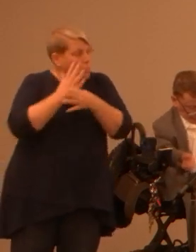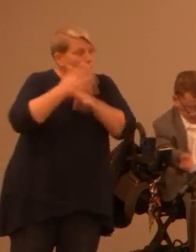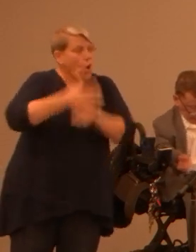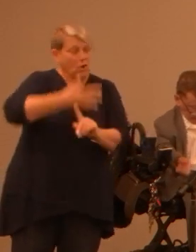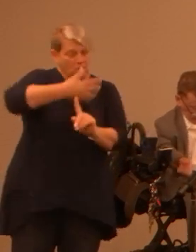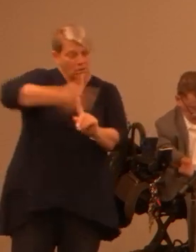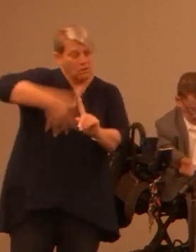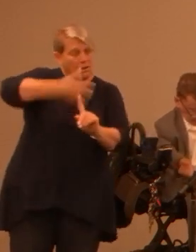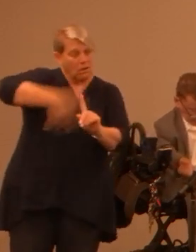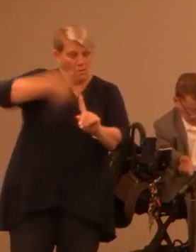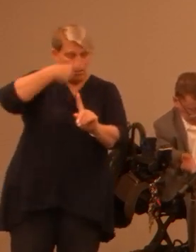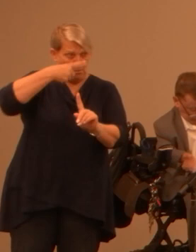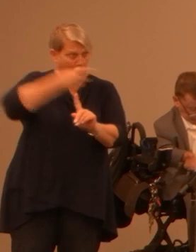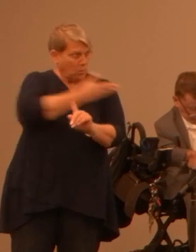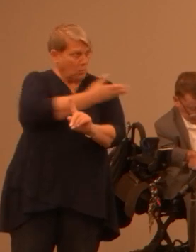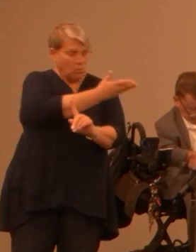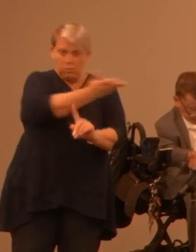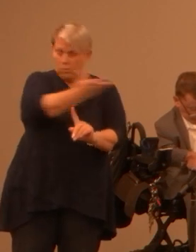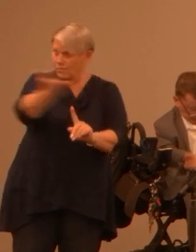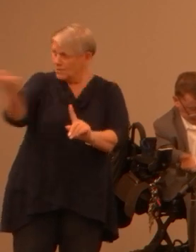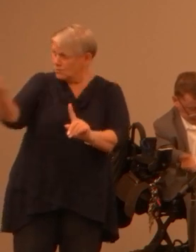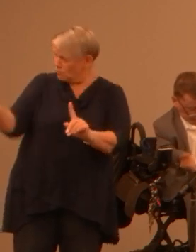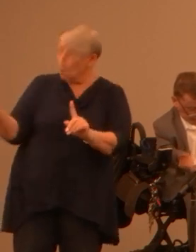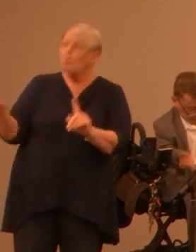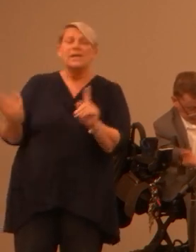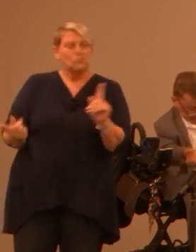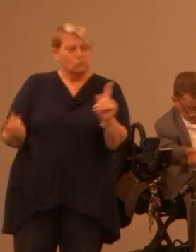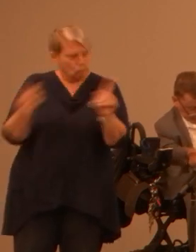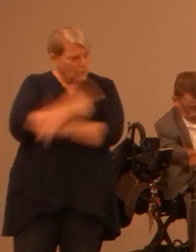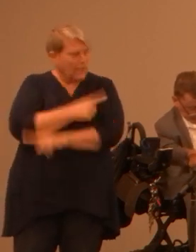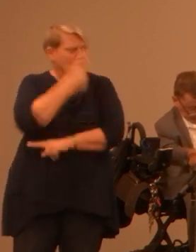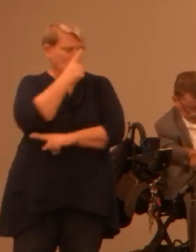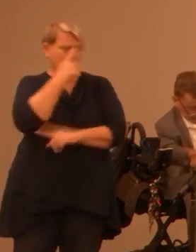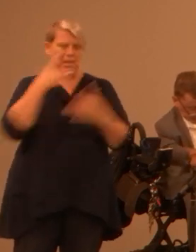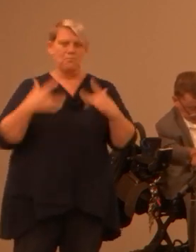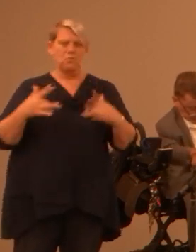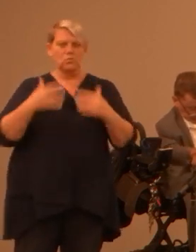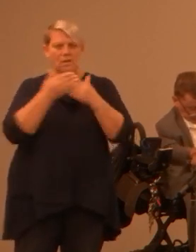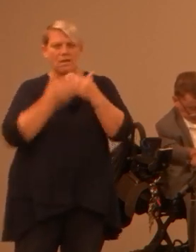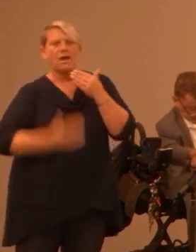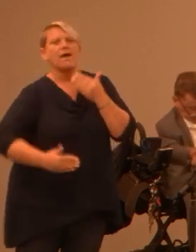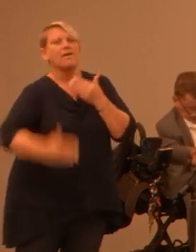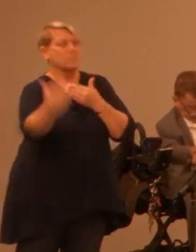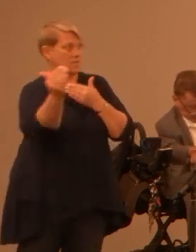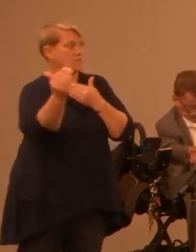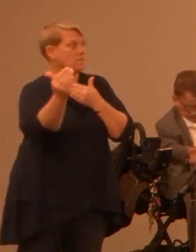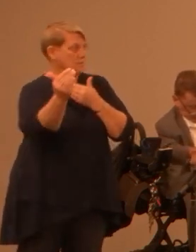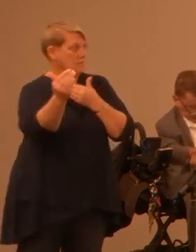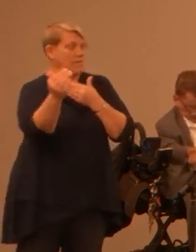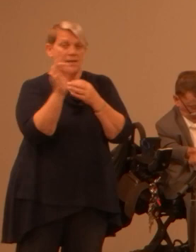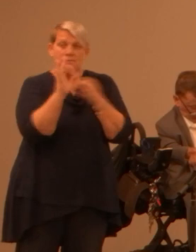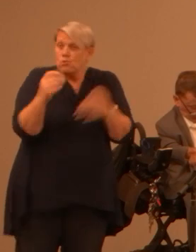people in this room is changing people's lives. It is, not easy street to